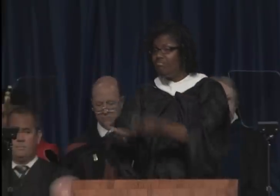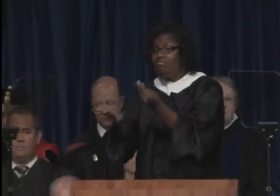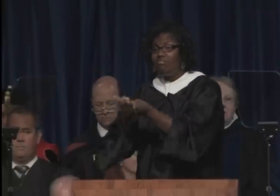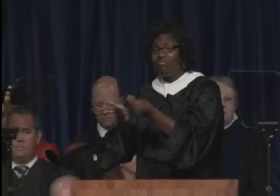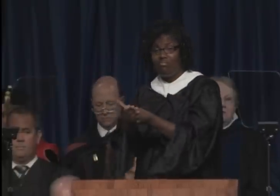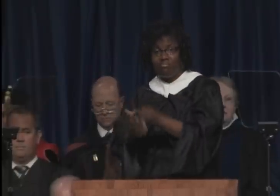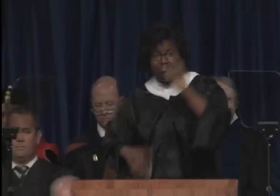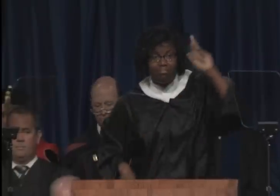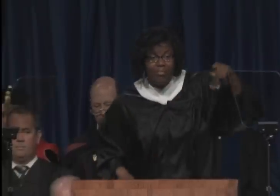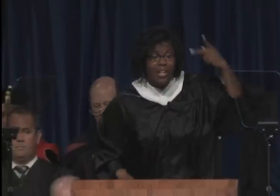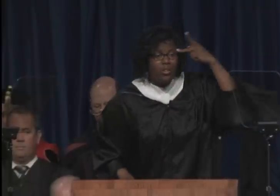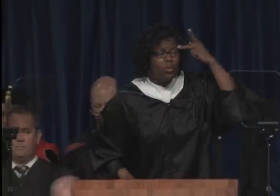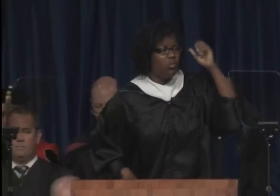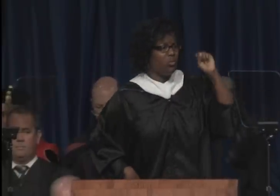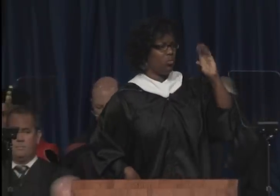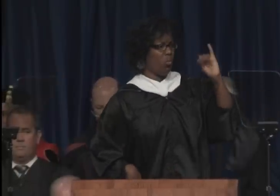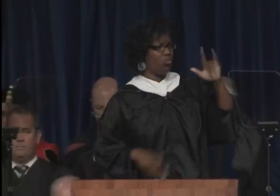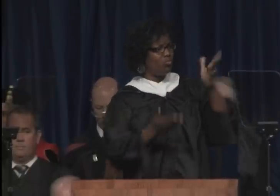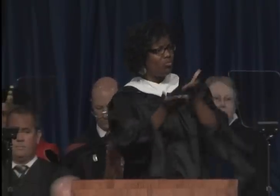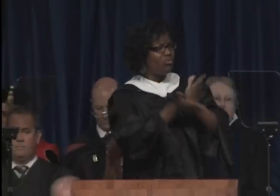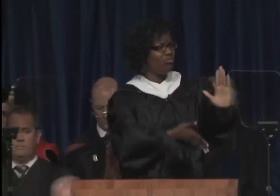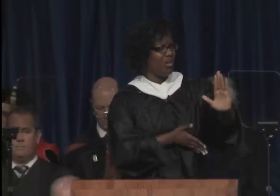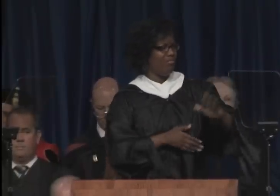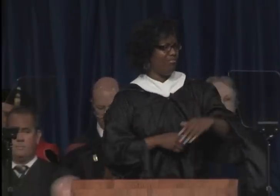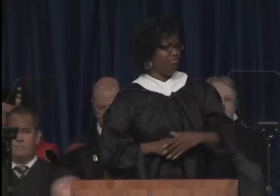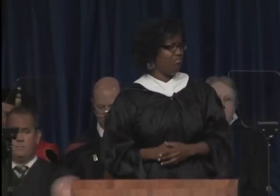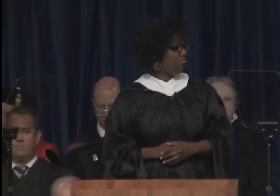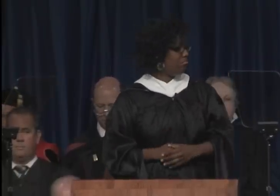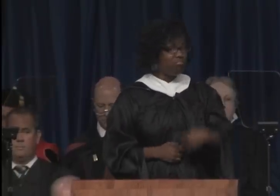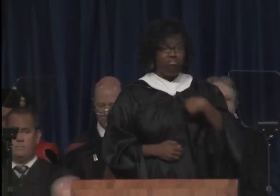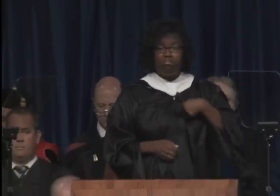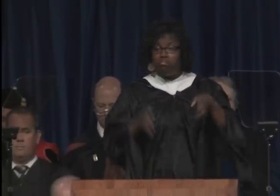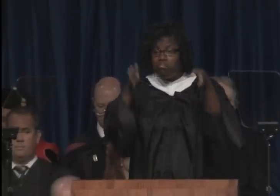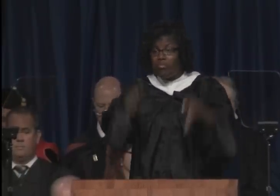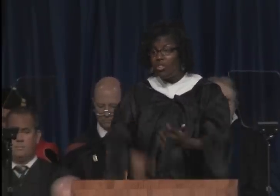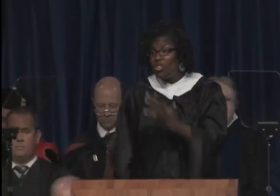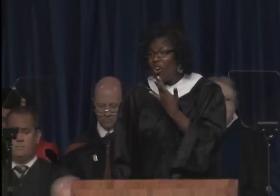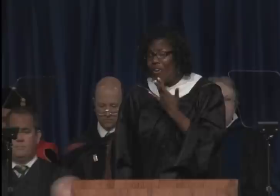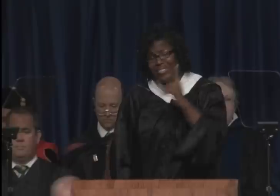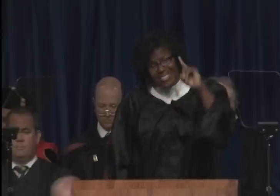equal economic, political and social rights.